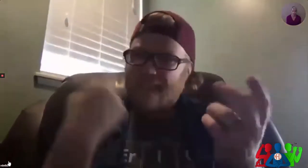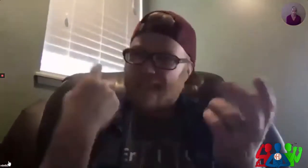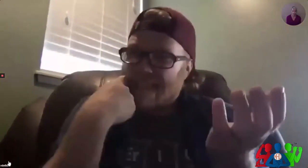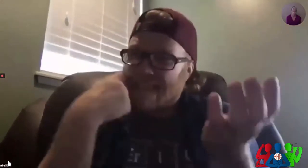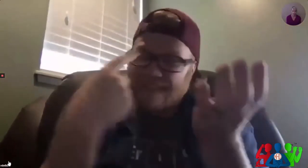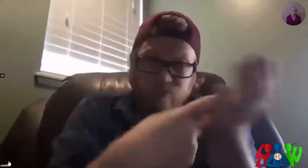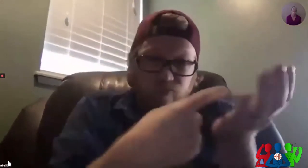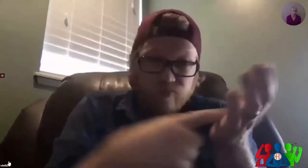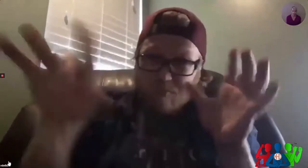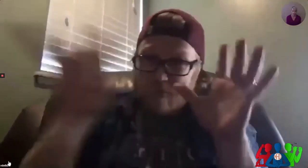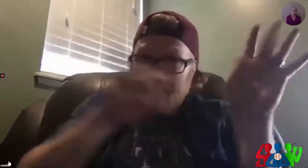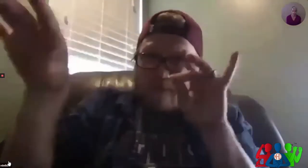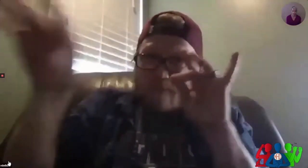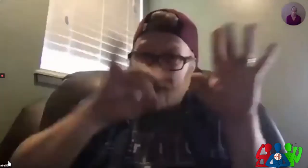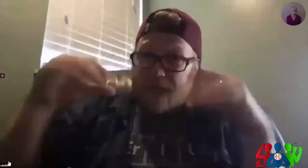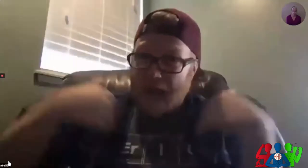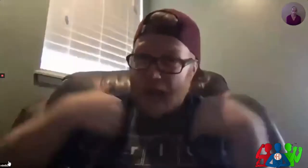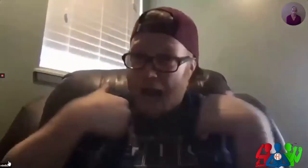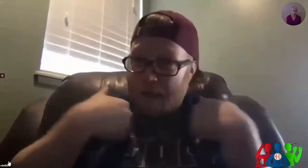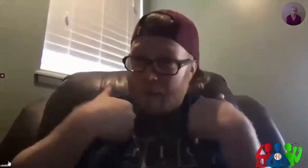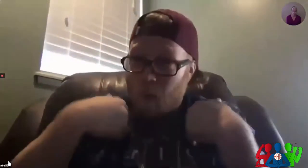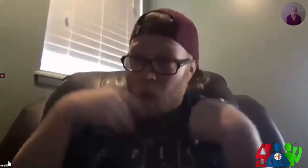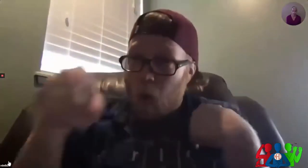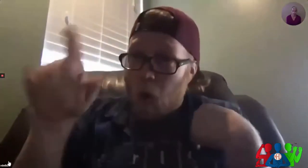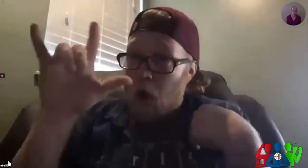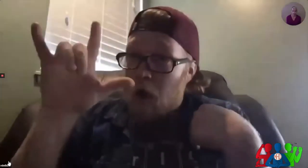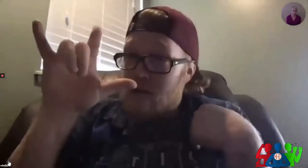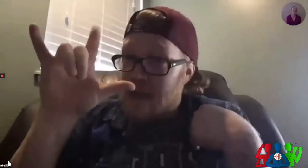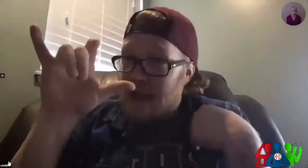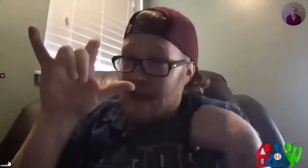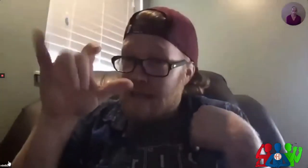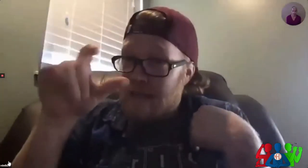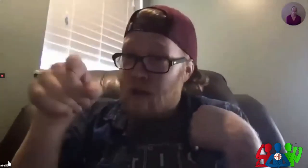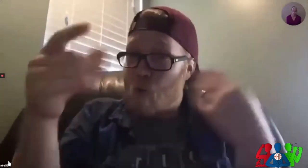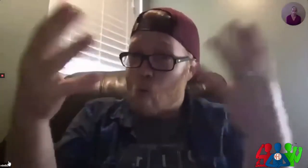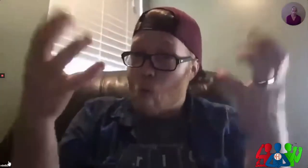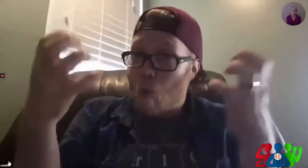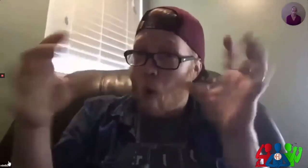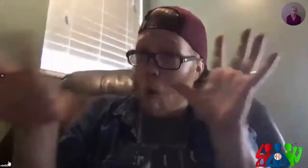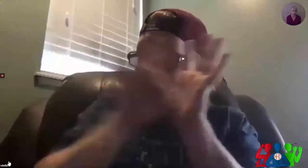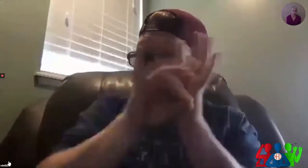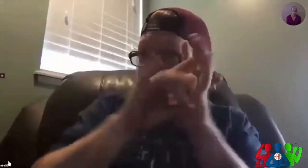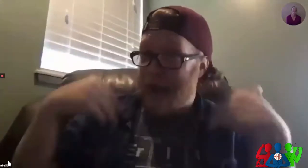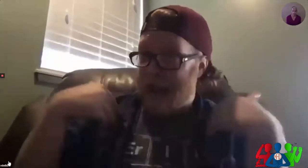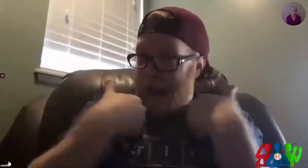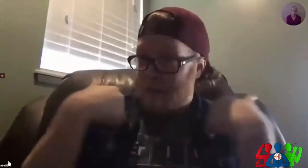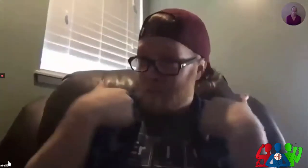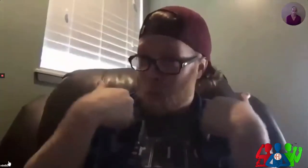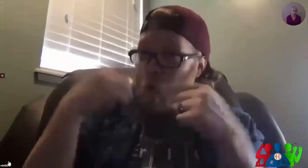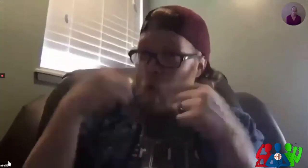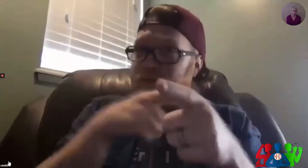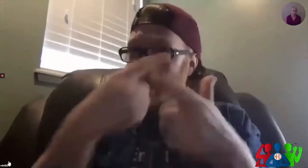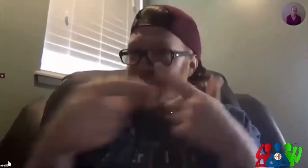Latisha, we've talked about the different animals that you can choose. Latisha, do you want to choose an animal?